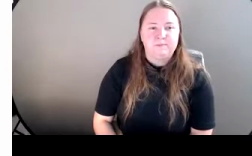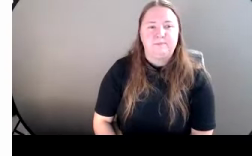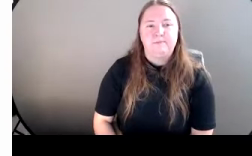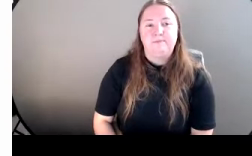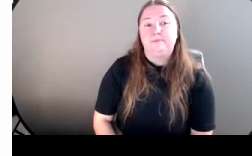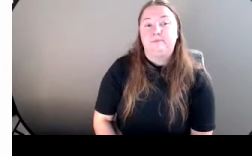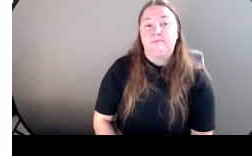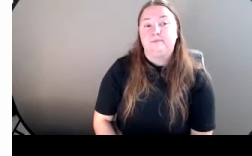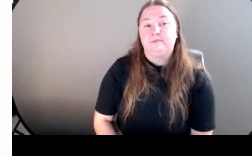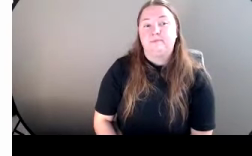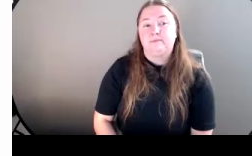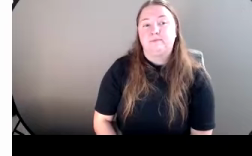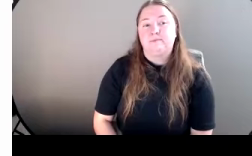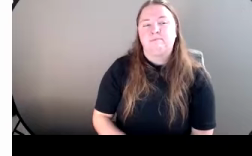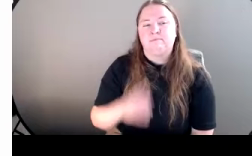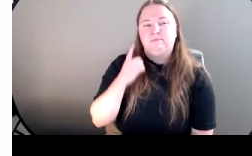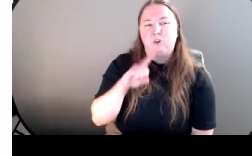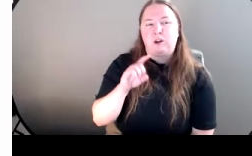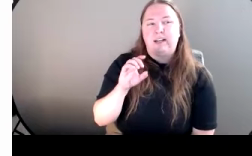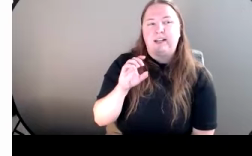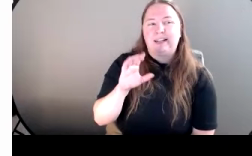So maybe for Canvas Commons.